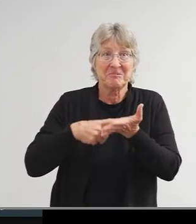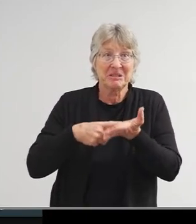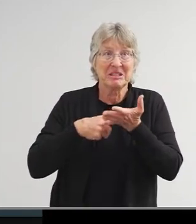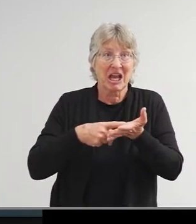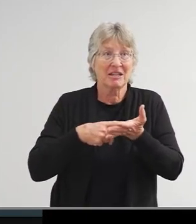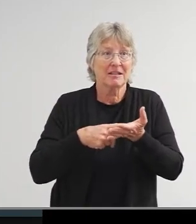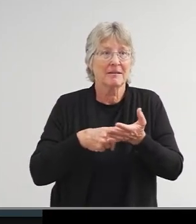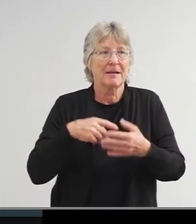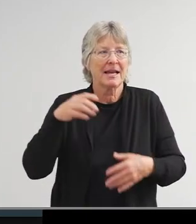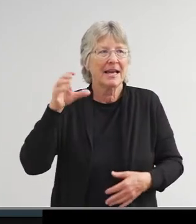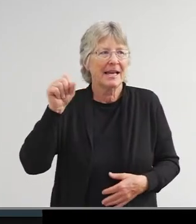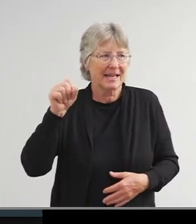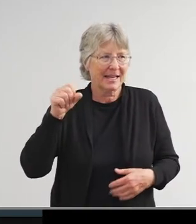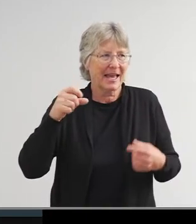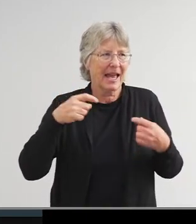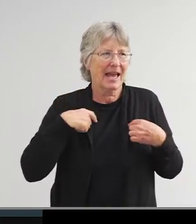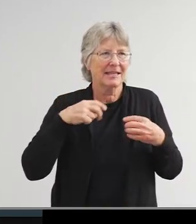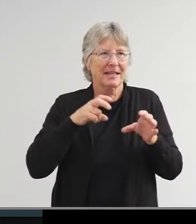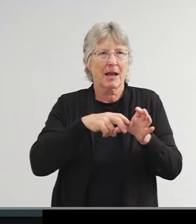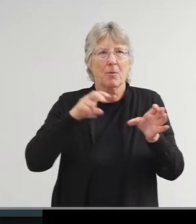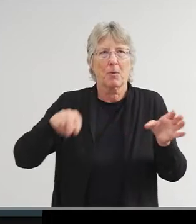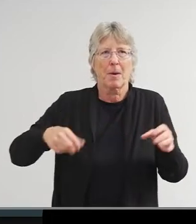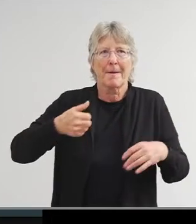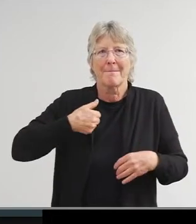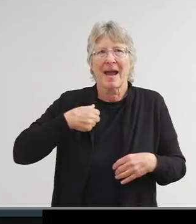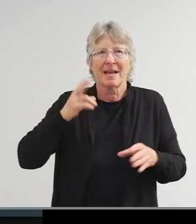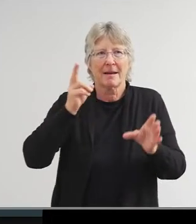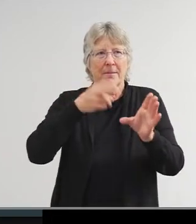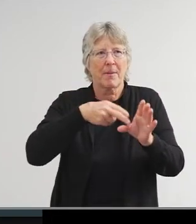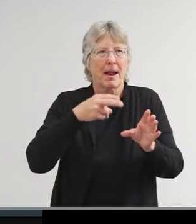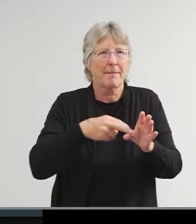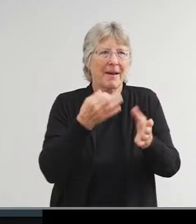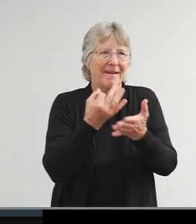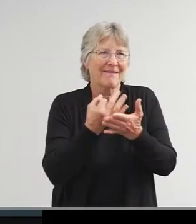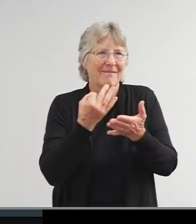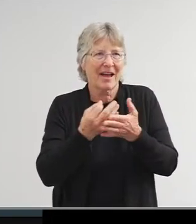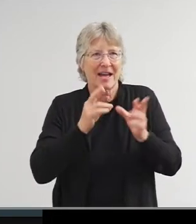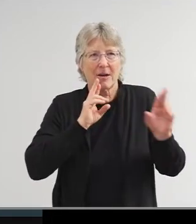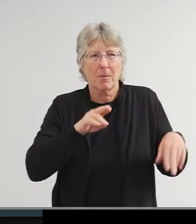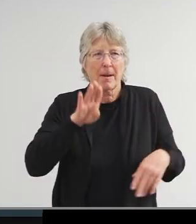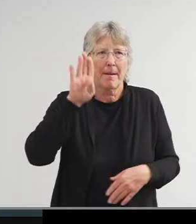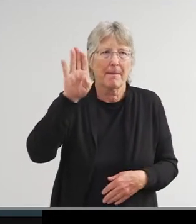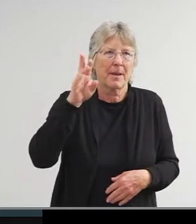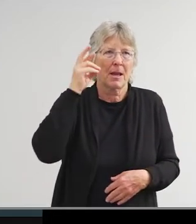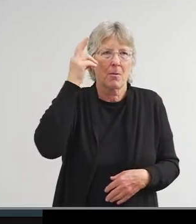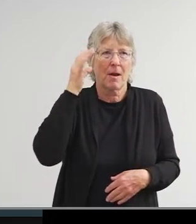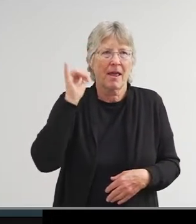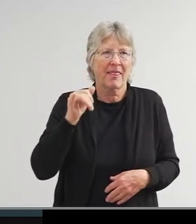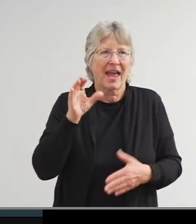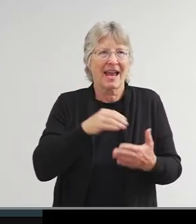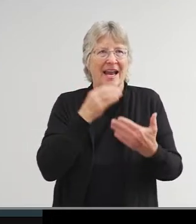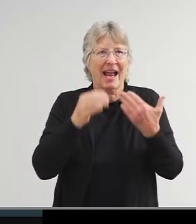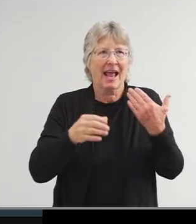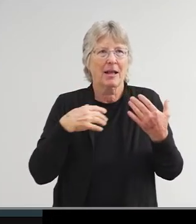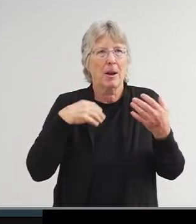Yes, madam chair, I recused myself from participation in finance report B under the consent calendar. I have a potential financial interest